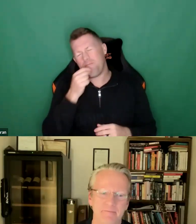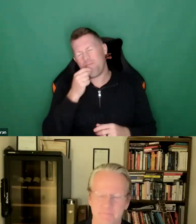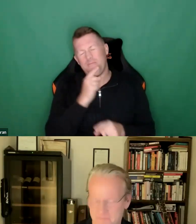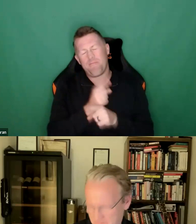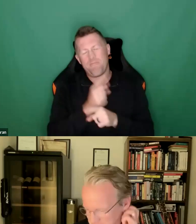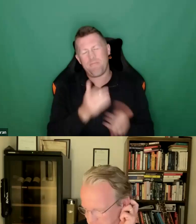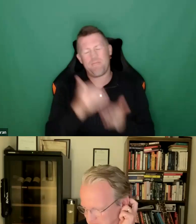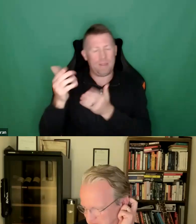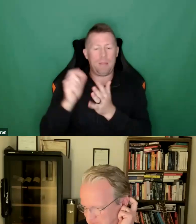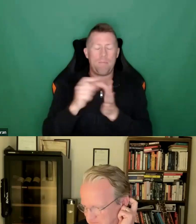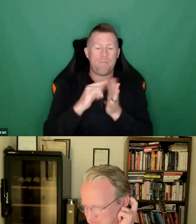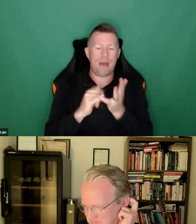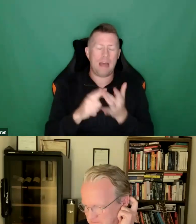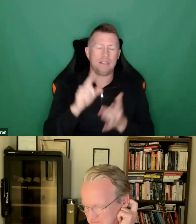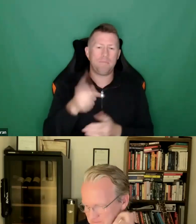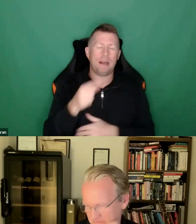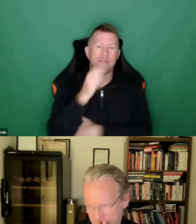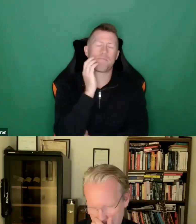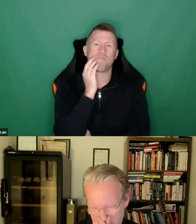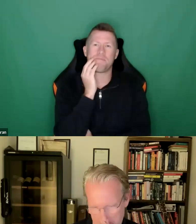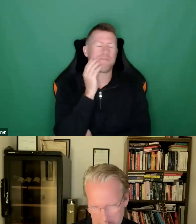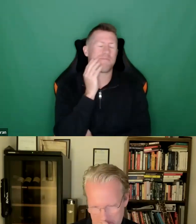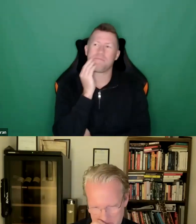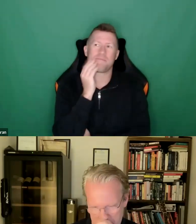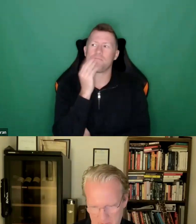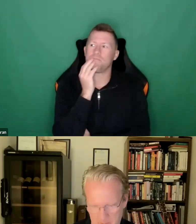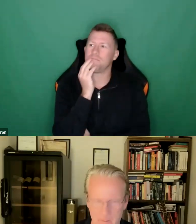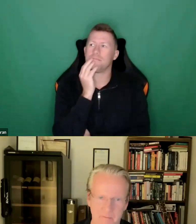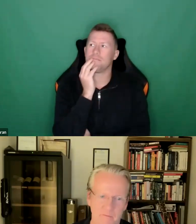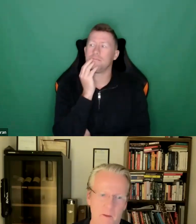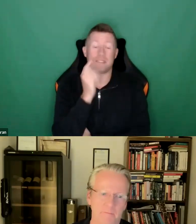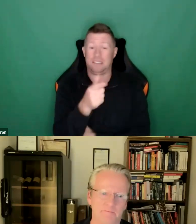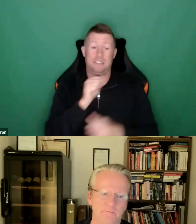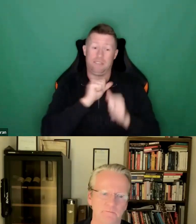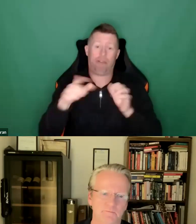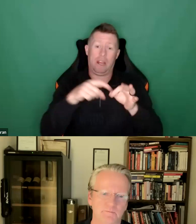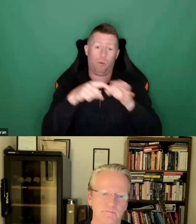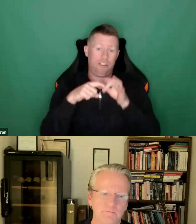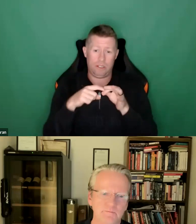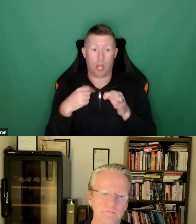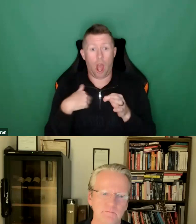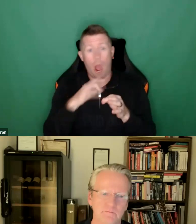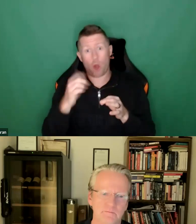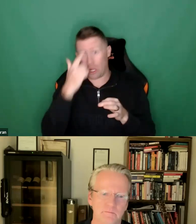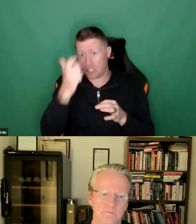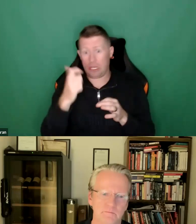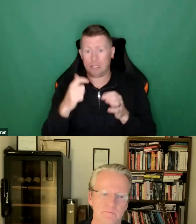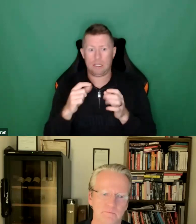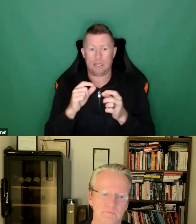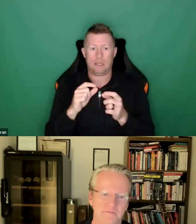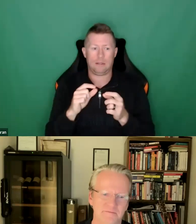make change happen? >> The answer is 64, clearly. I'm just going to start off with a couple of things and